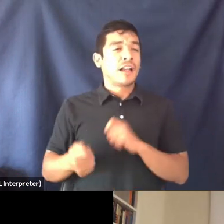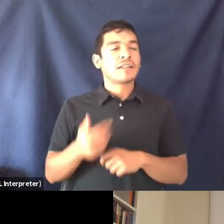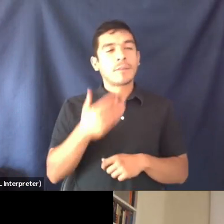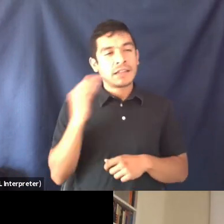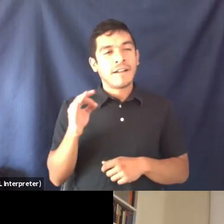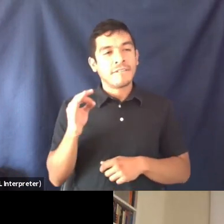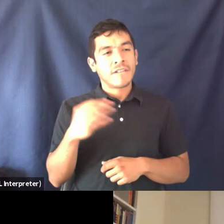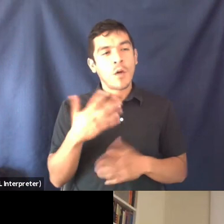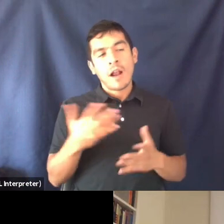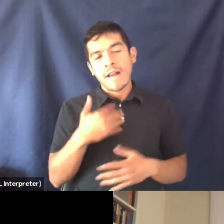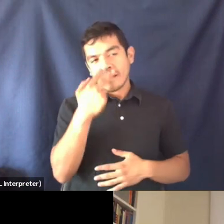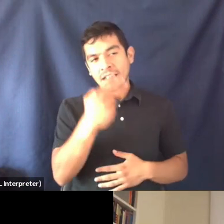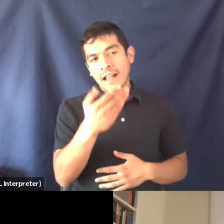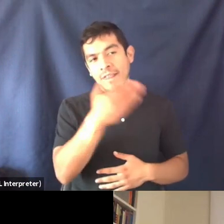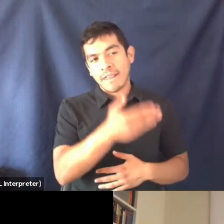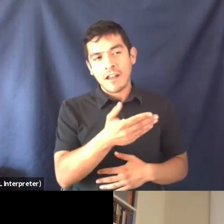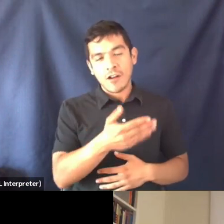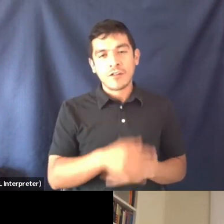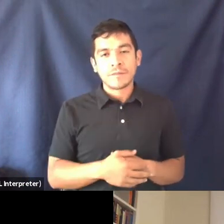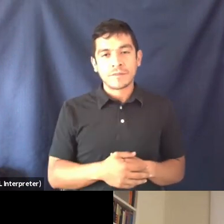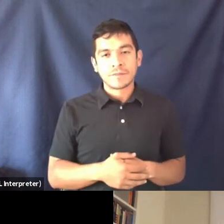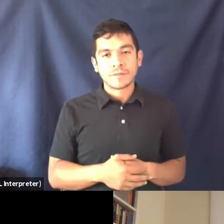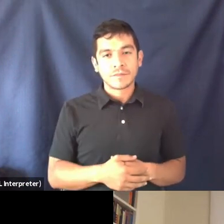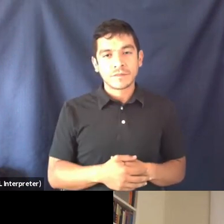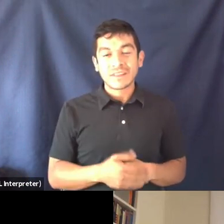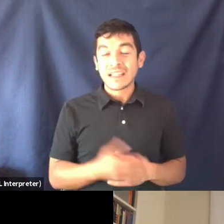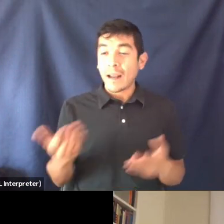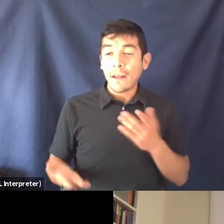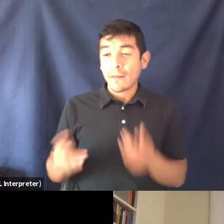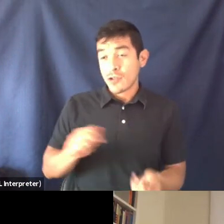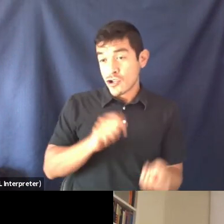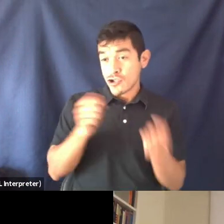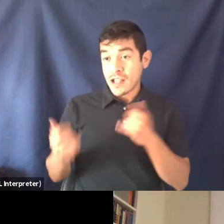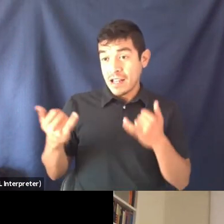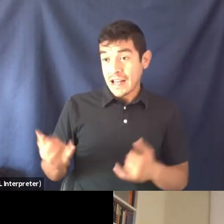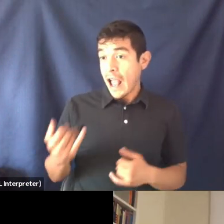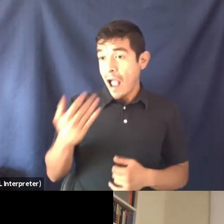and the amount of refugees that are coming in. And also the economy affecting people's sentiments.